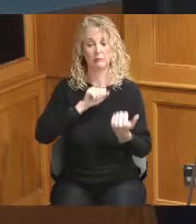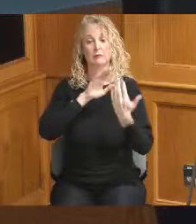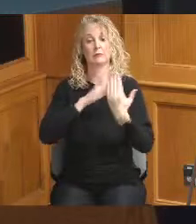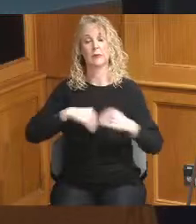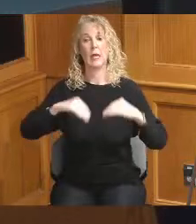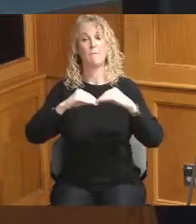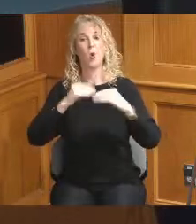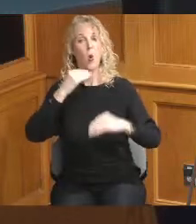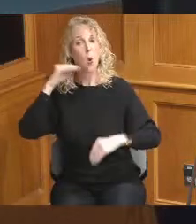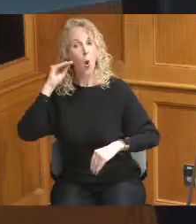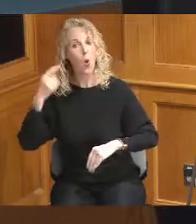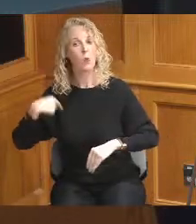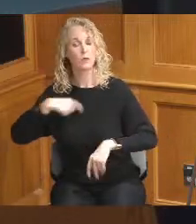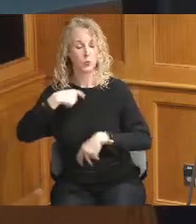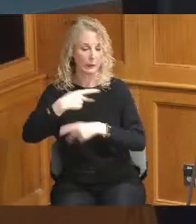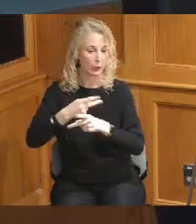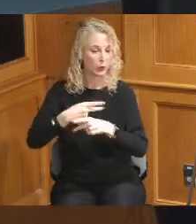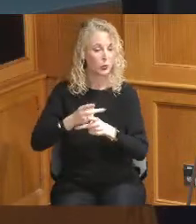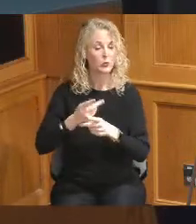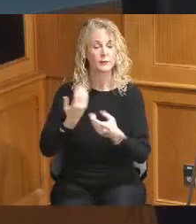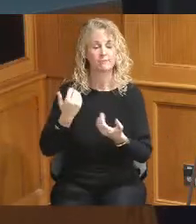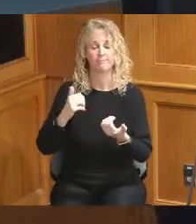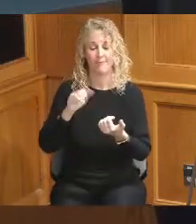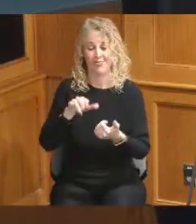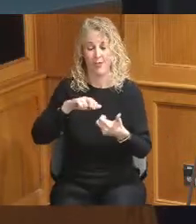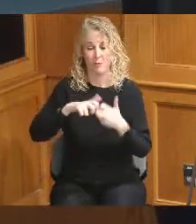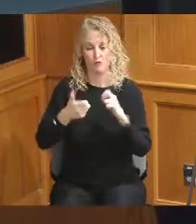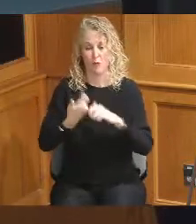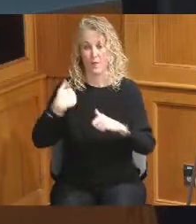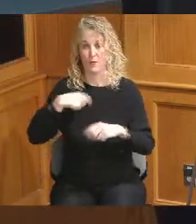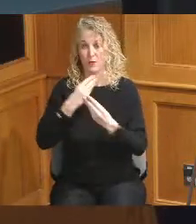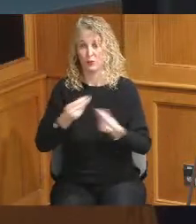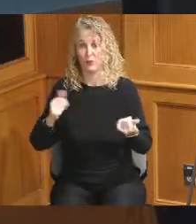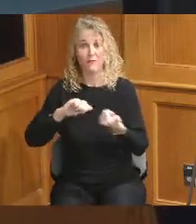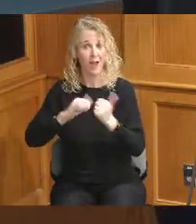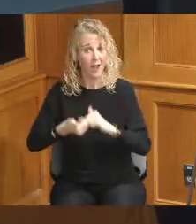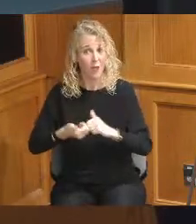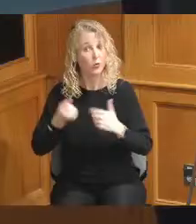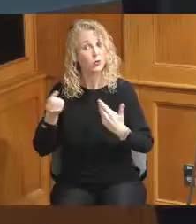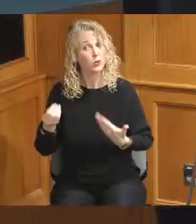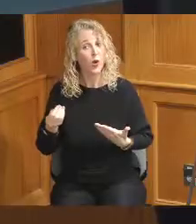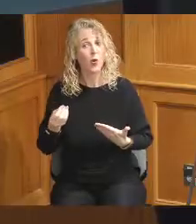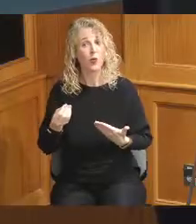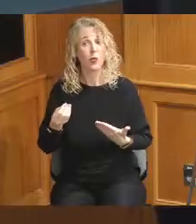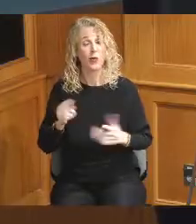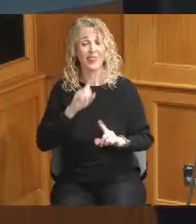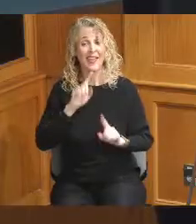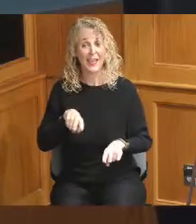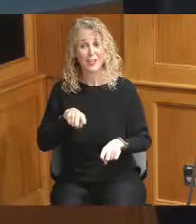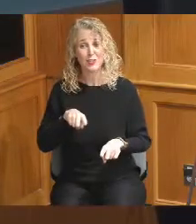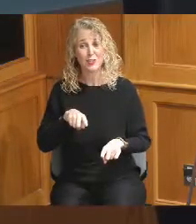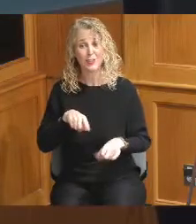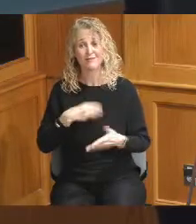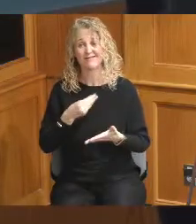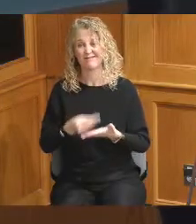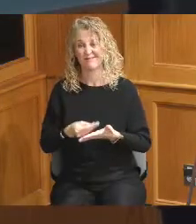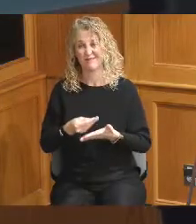or or be part of the the answer to how do we get more housing so money is always part of it and you